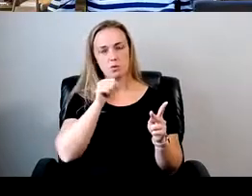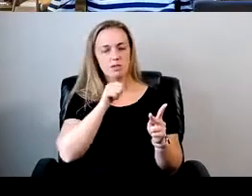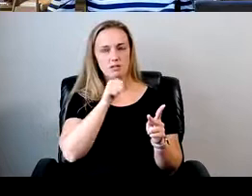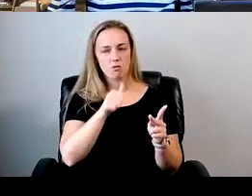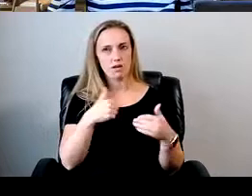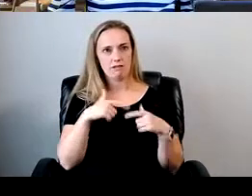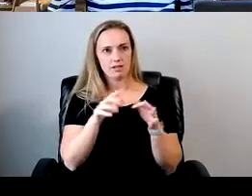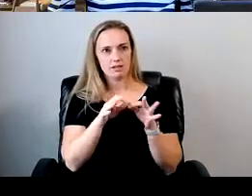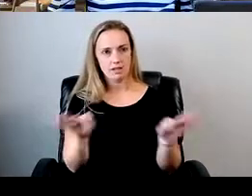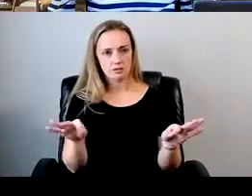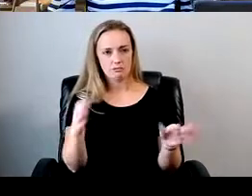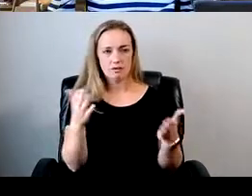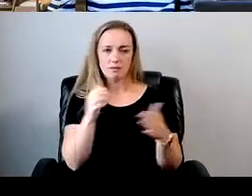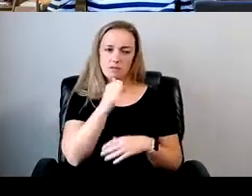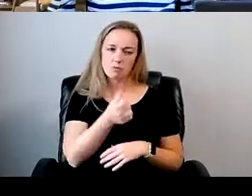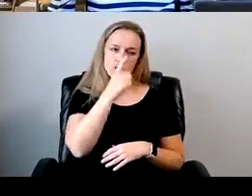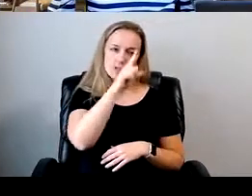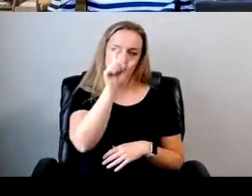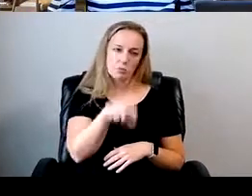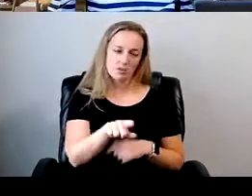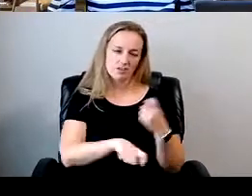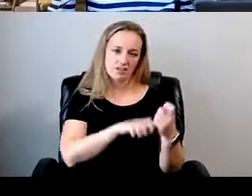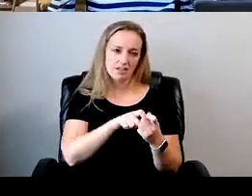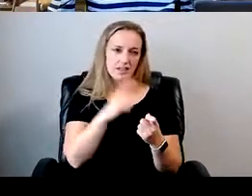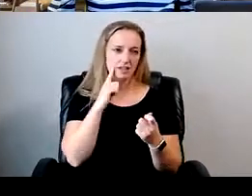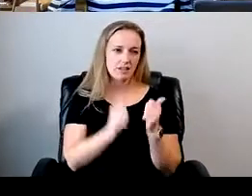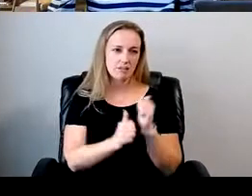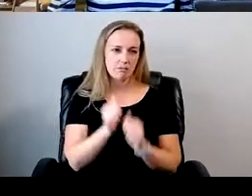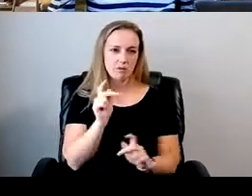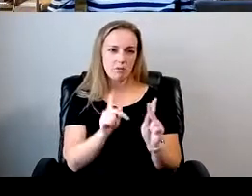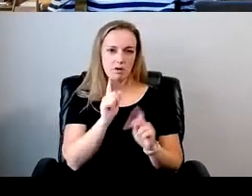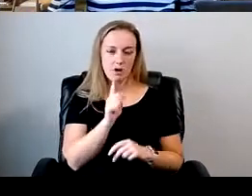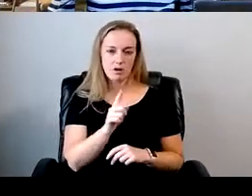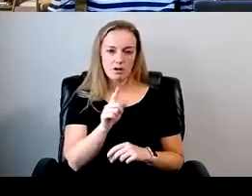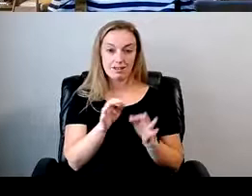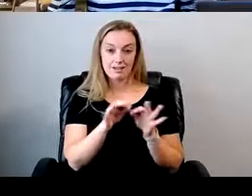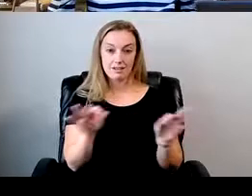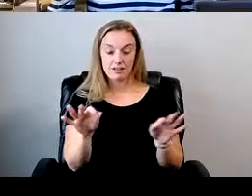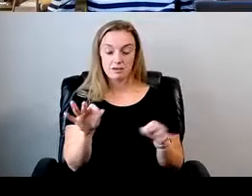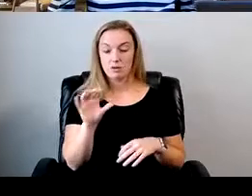I'm not understanding the question exactly. Because I think most people are language oriented. Maybe do you mean that they're not expressing themselves